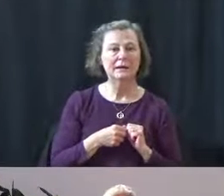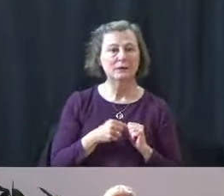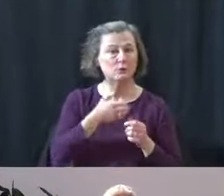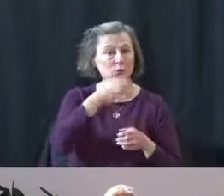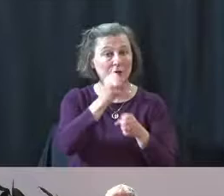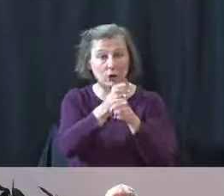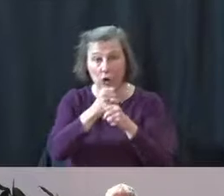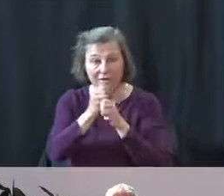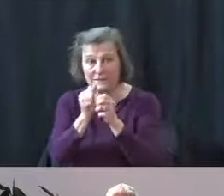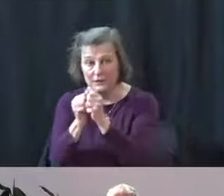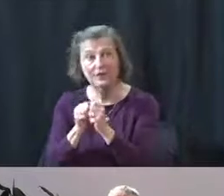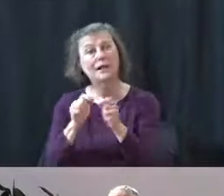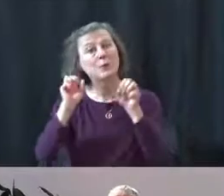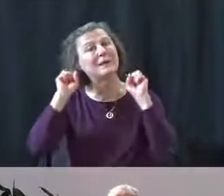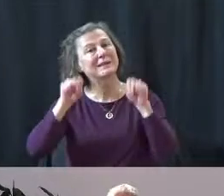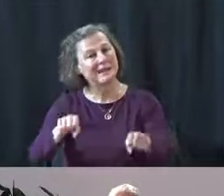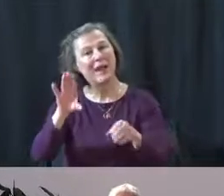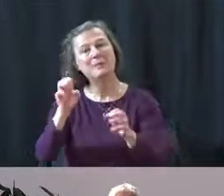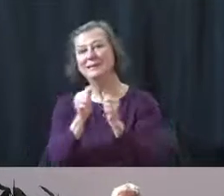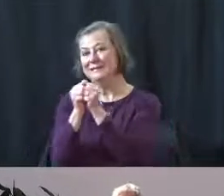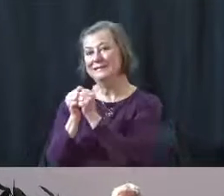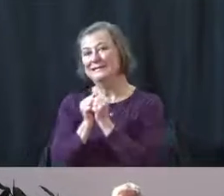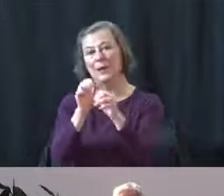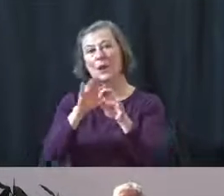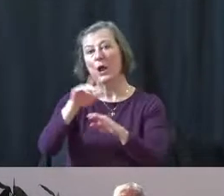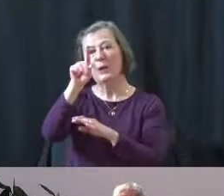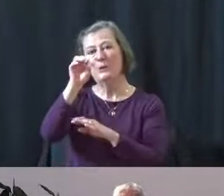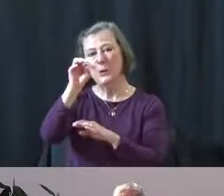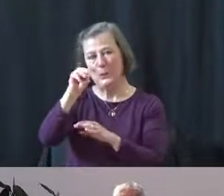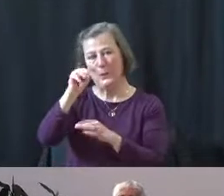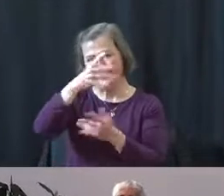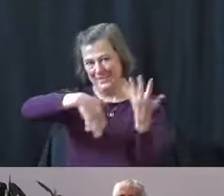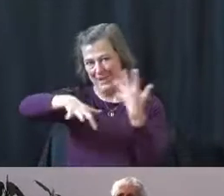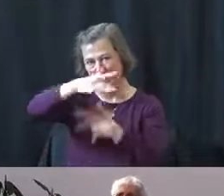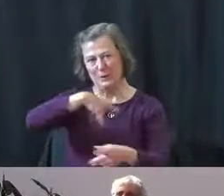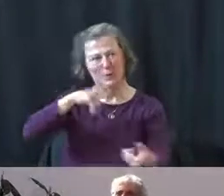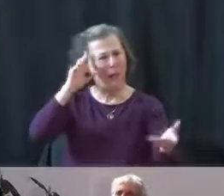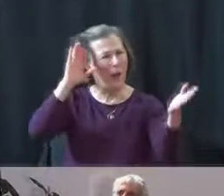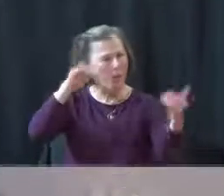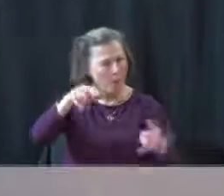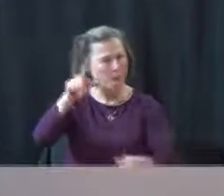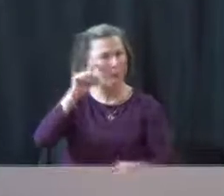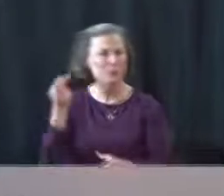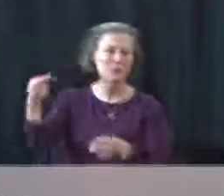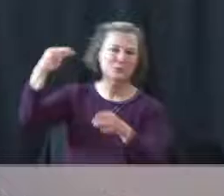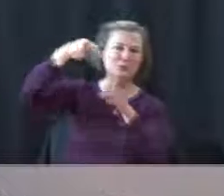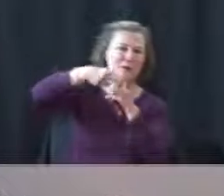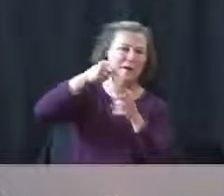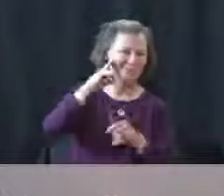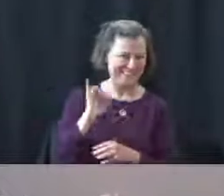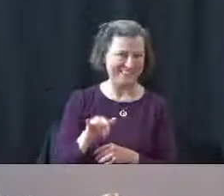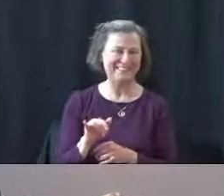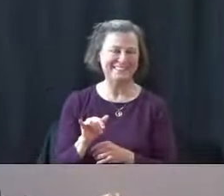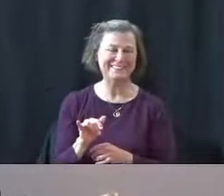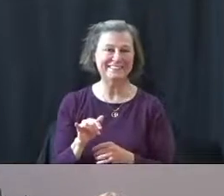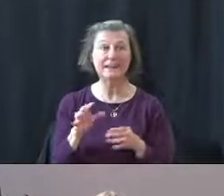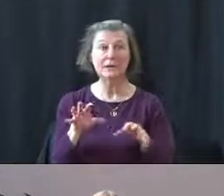together we can be together on a Zoom fellowship and I hope that you'll consider joining us for that too. I’d like to take just a moment before I